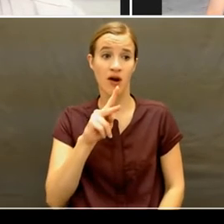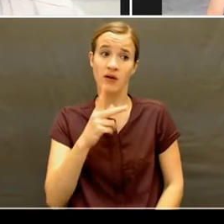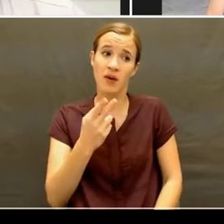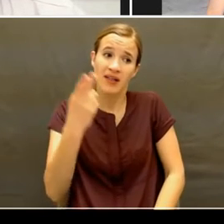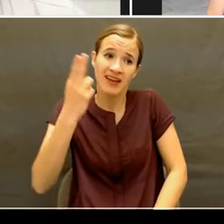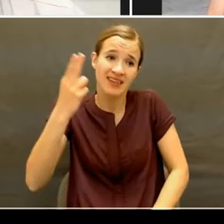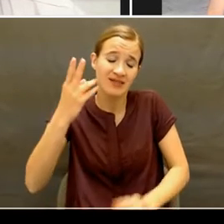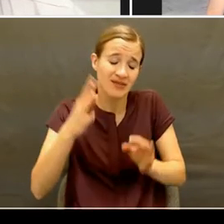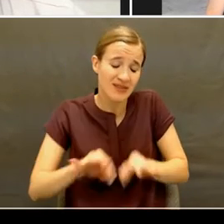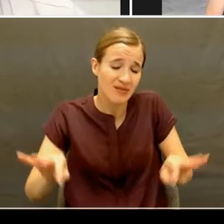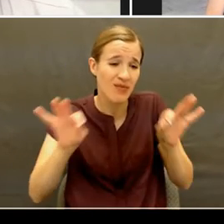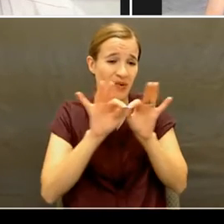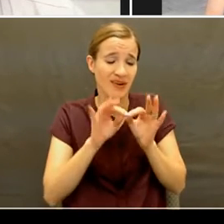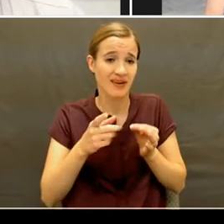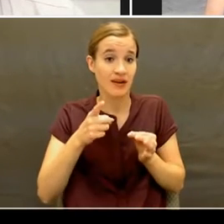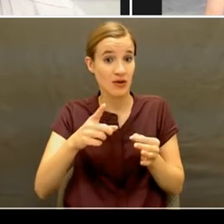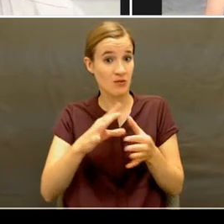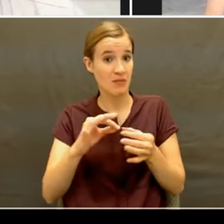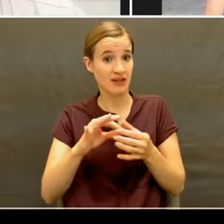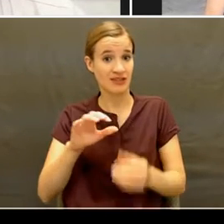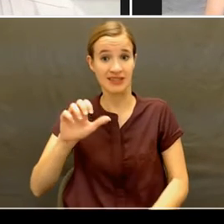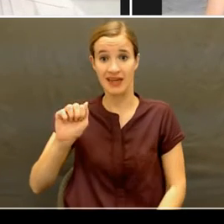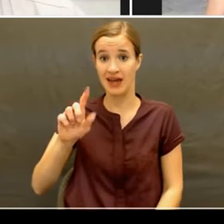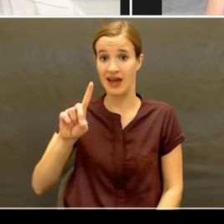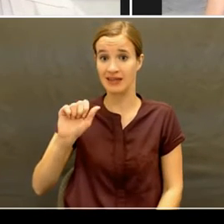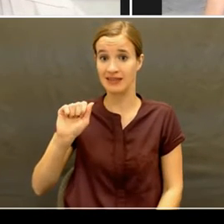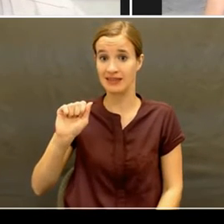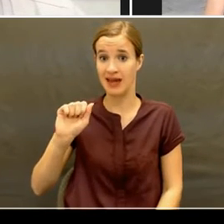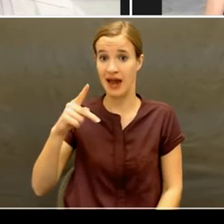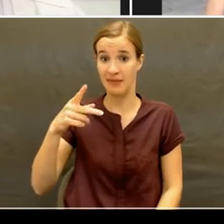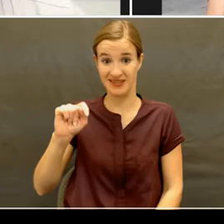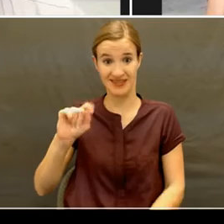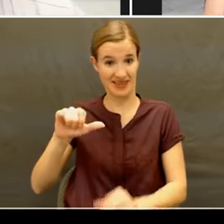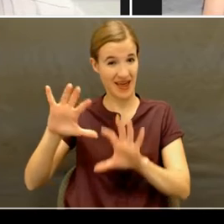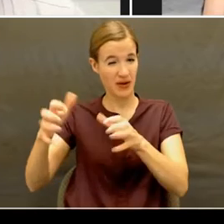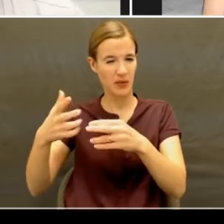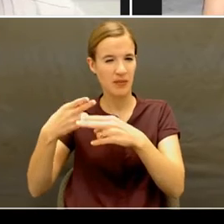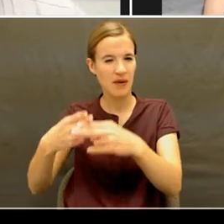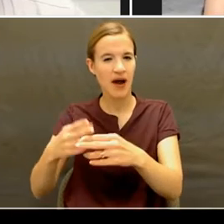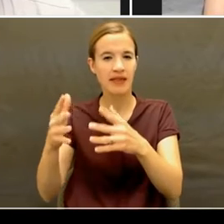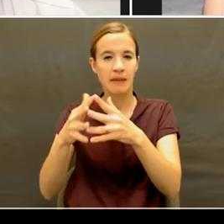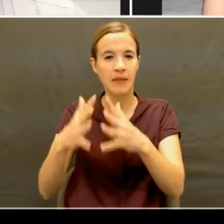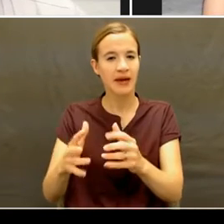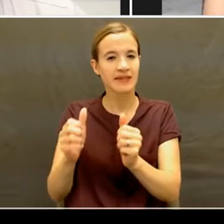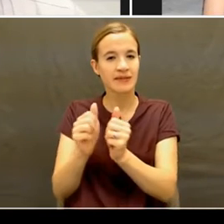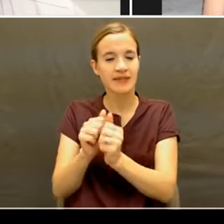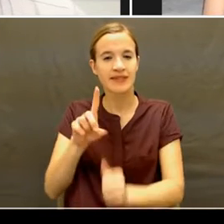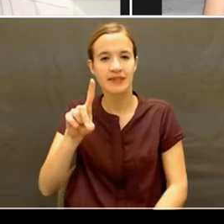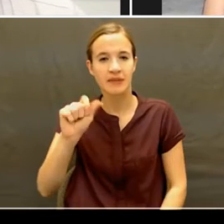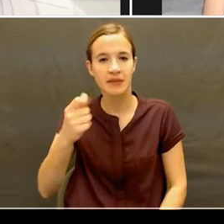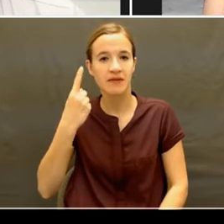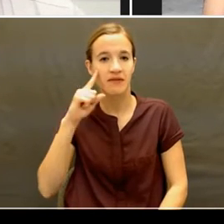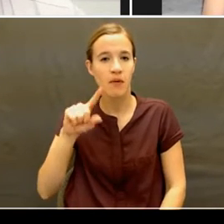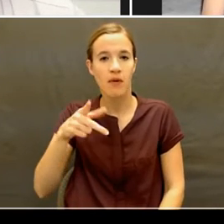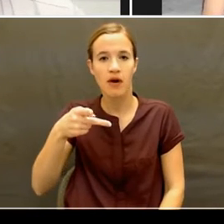Disabilities for Public Transportation" at first, and then they changed over because the